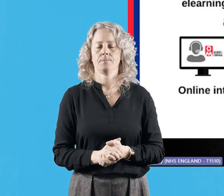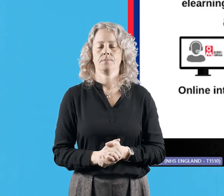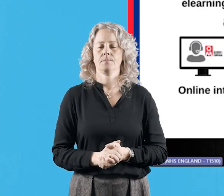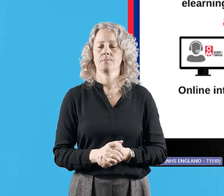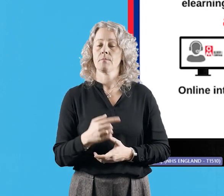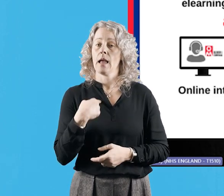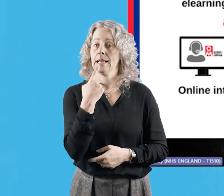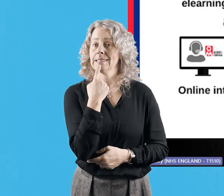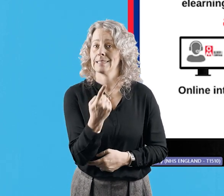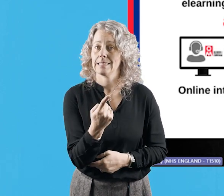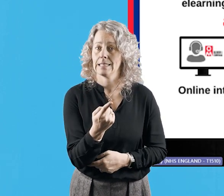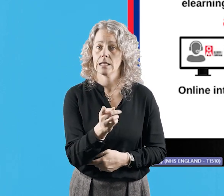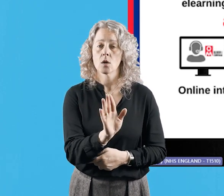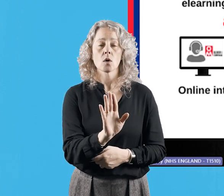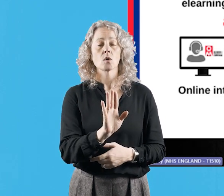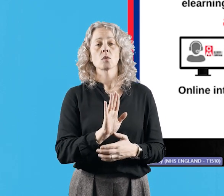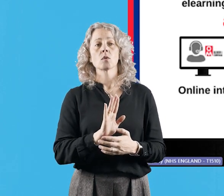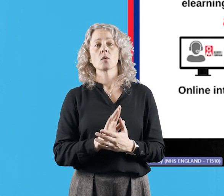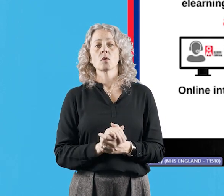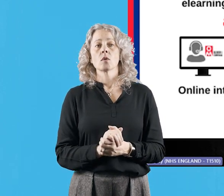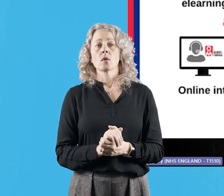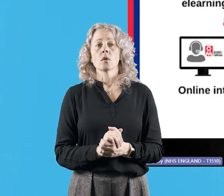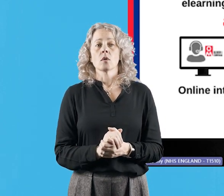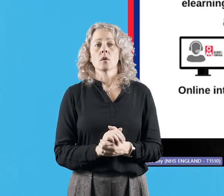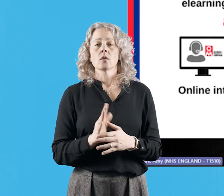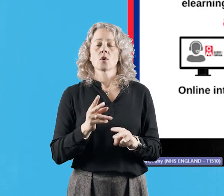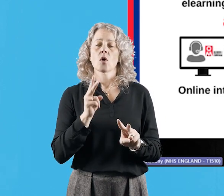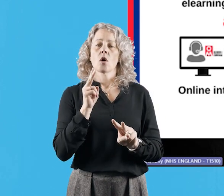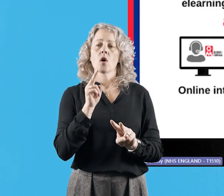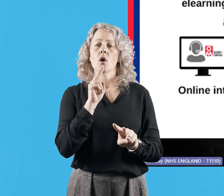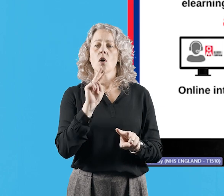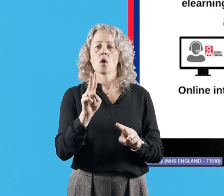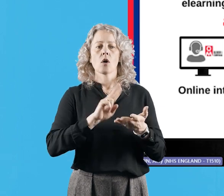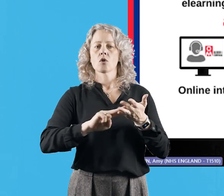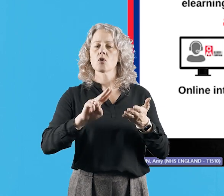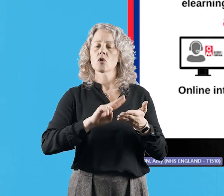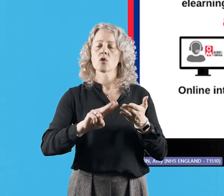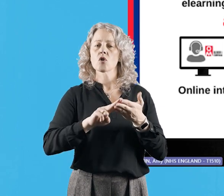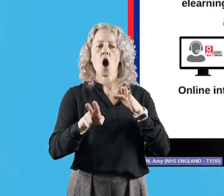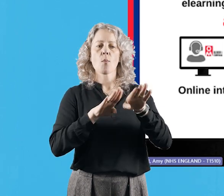Now what we would say is don't look at kind of typical kind of